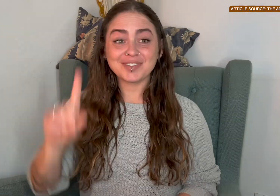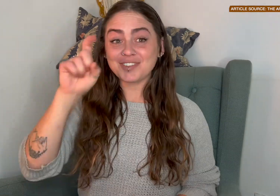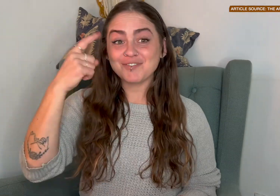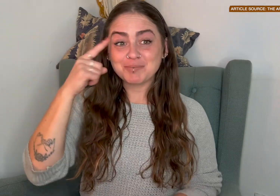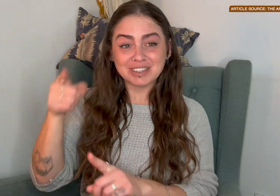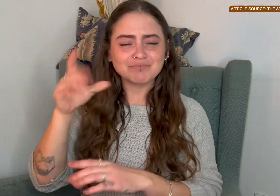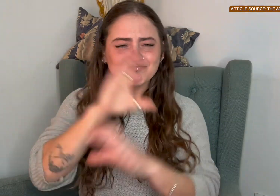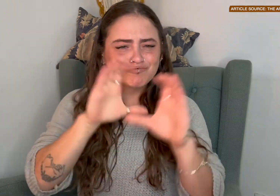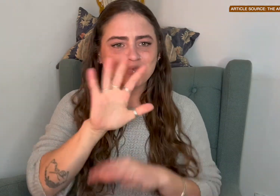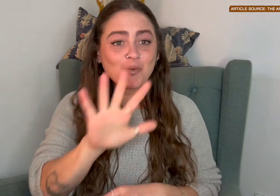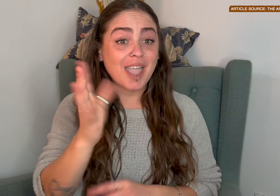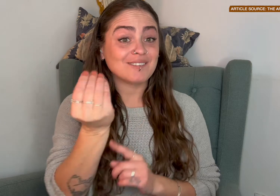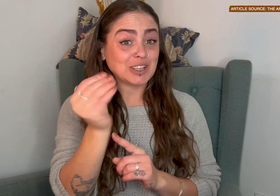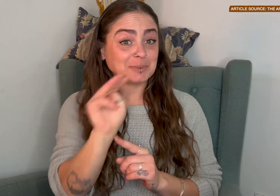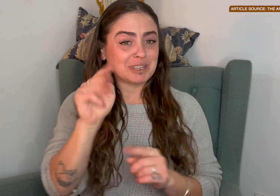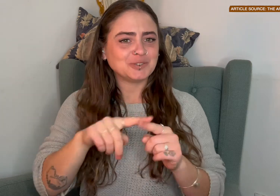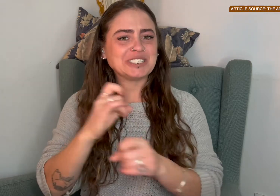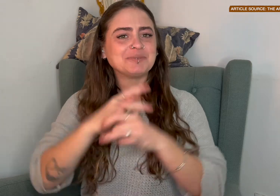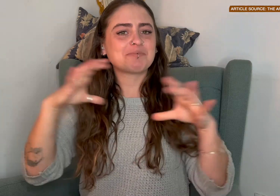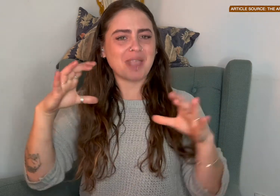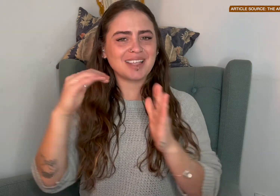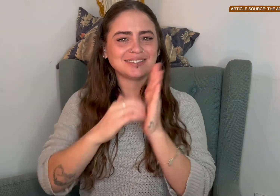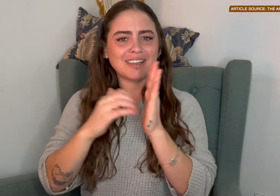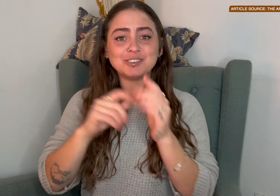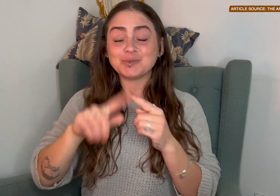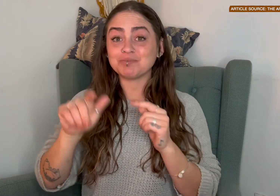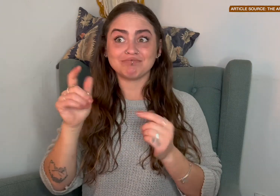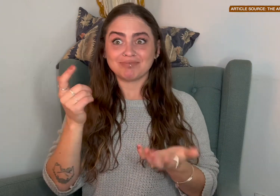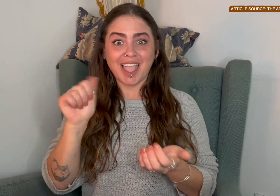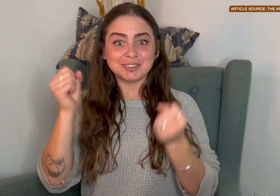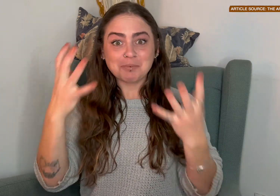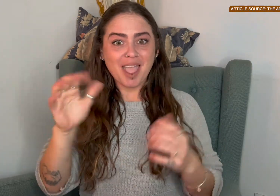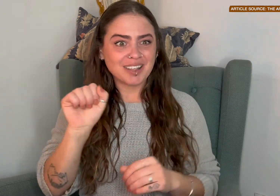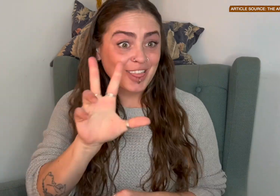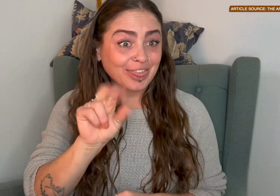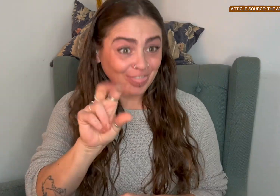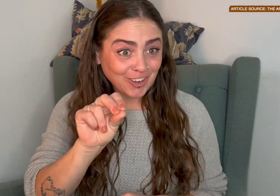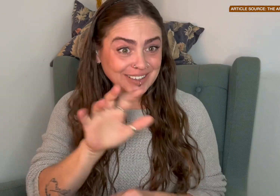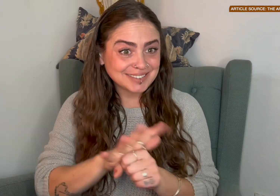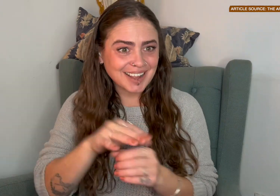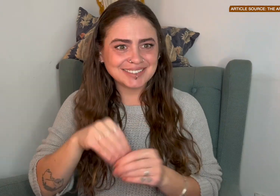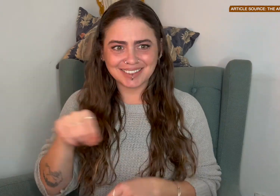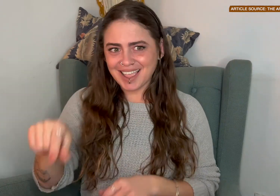It is investing around $14m to expand excavations to as many as 30 sites